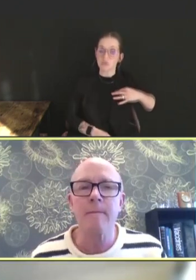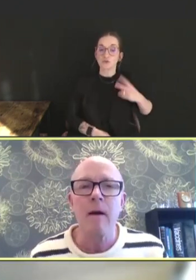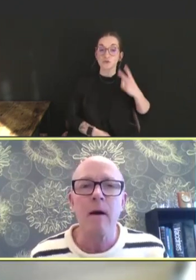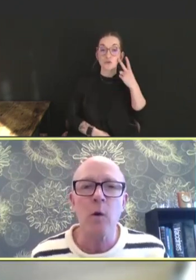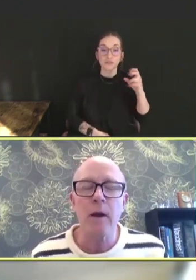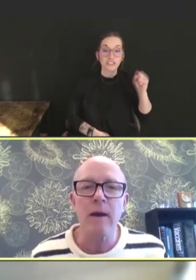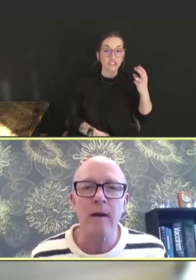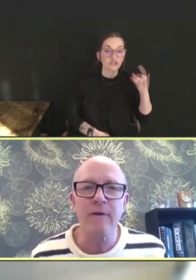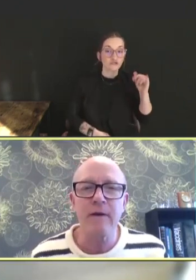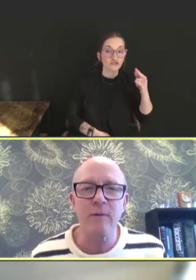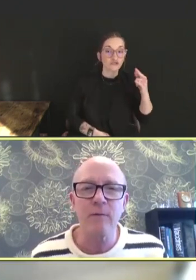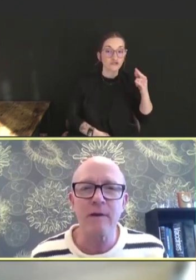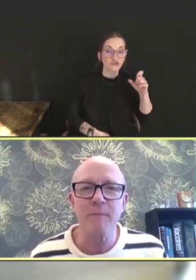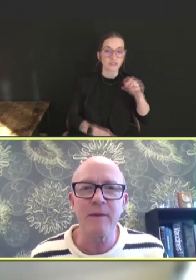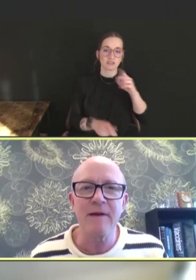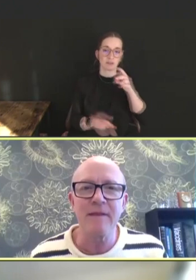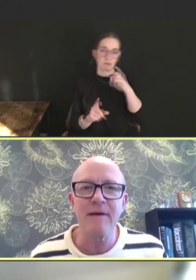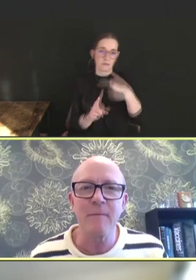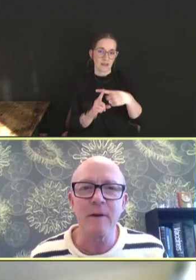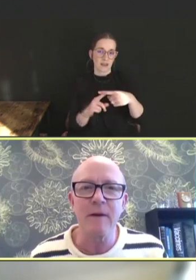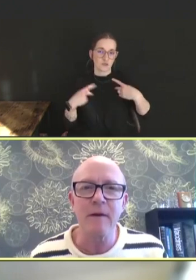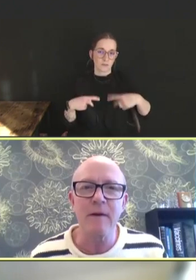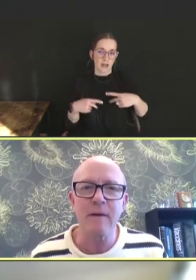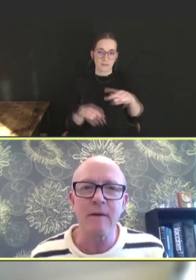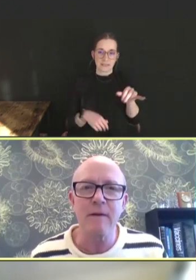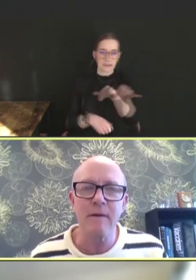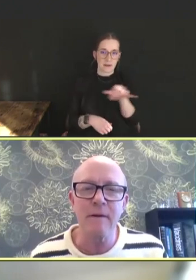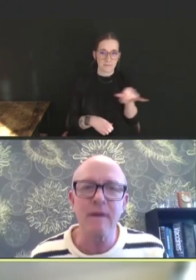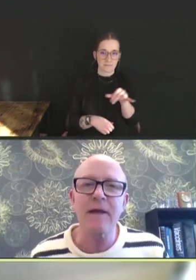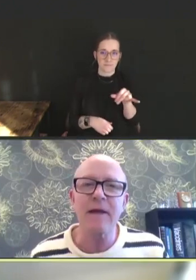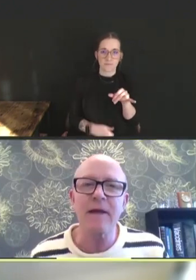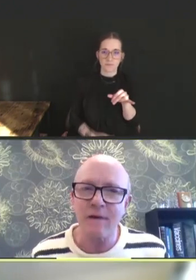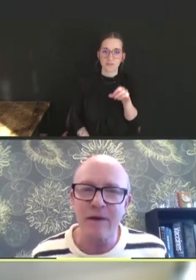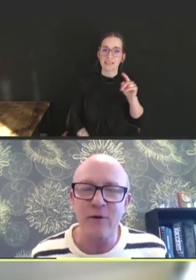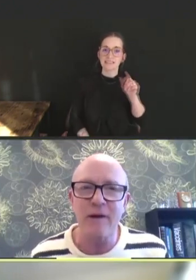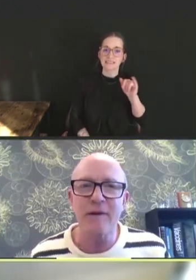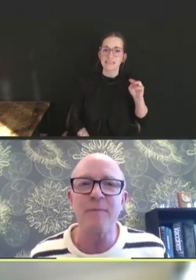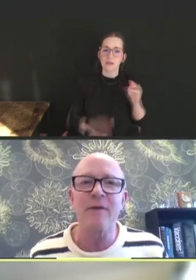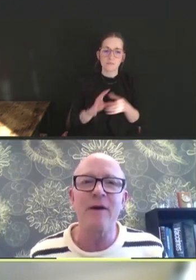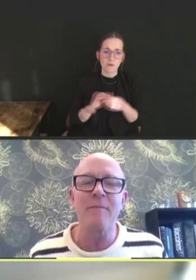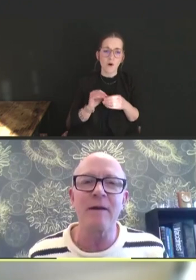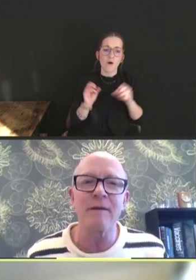Okay, I figured it was something like that. But it kind of an underestimate, right?